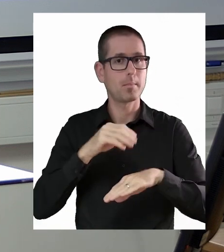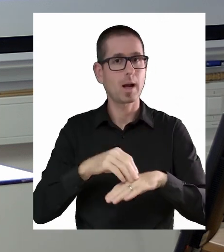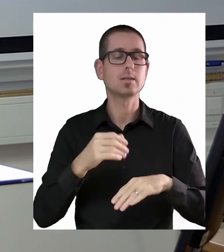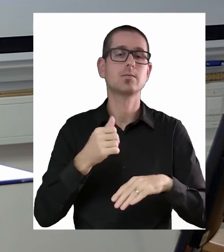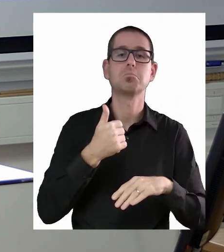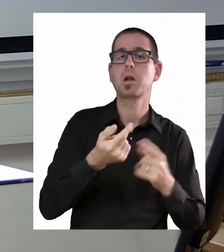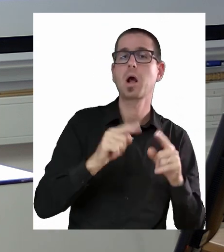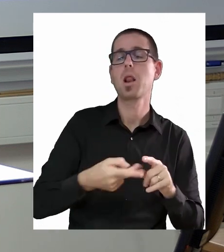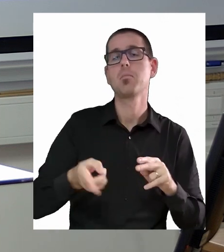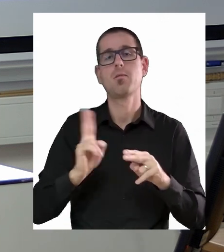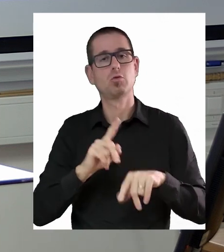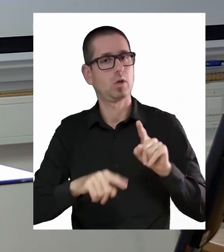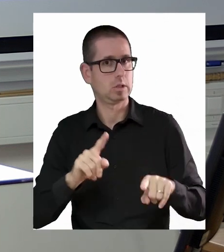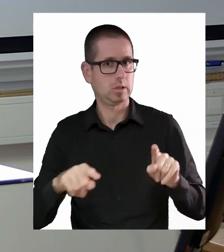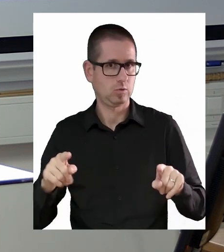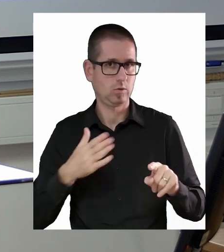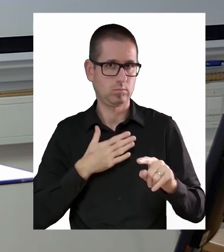our OR framework really.